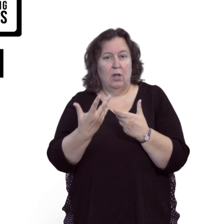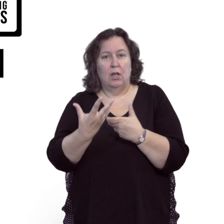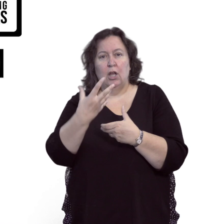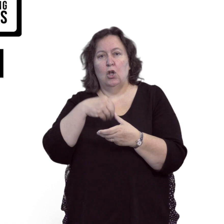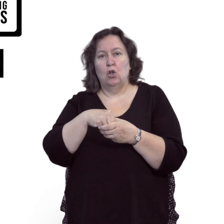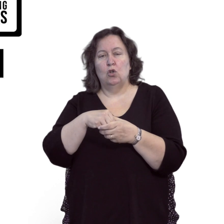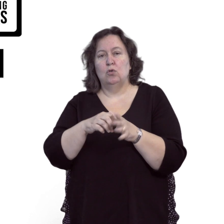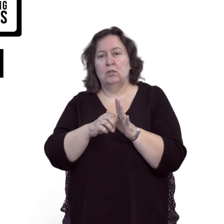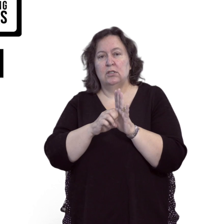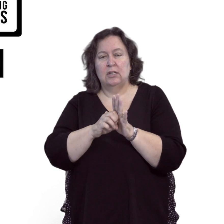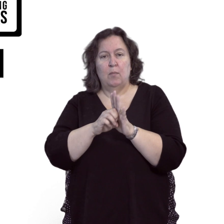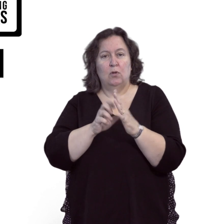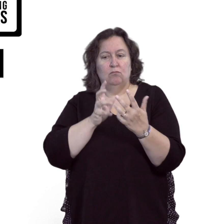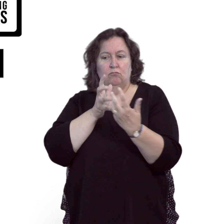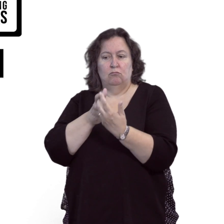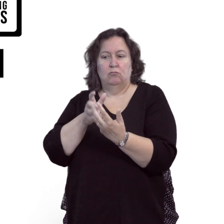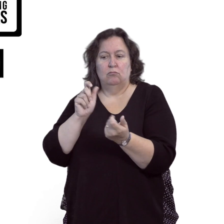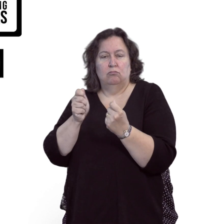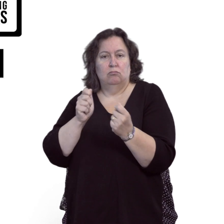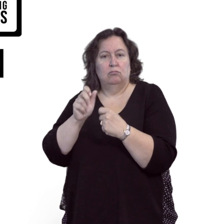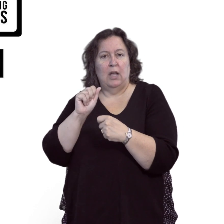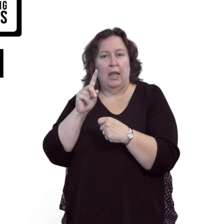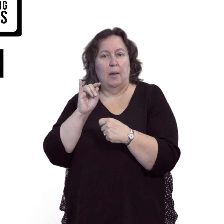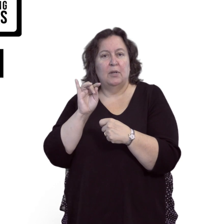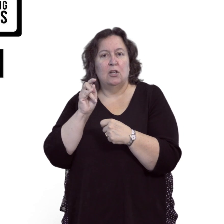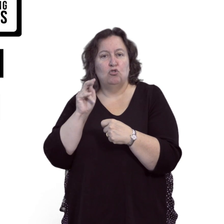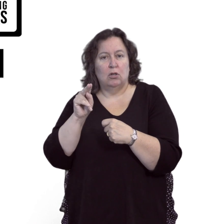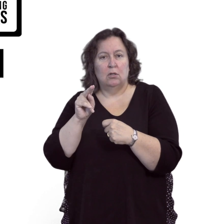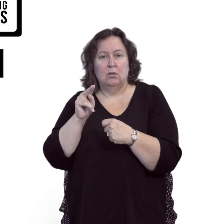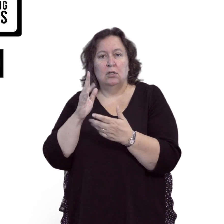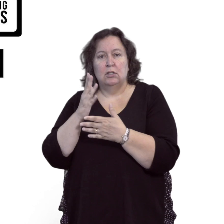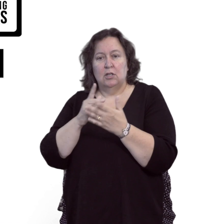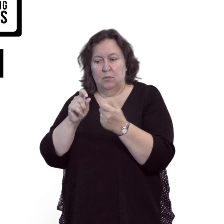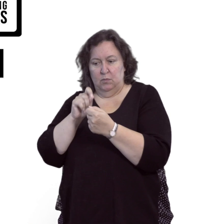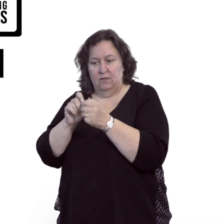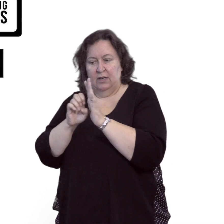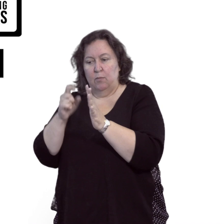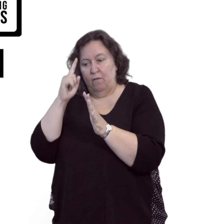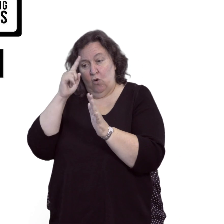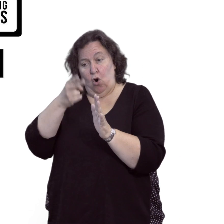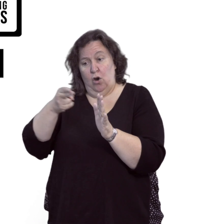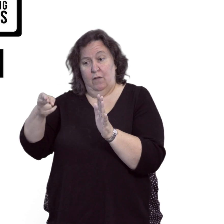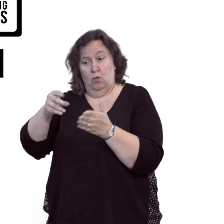A specific example is for a hard of hearing student with a profound hearing loss in her left ear